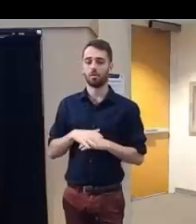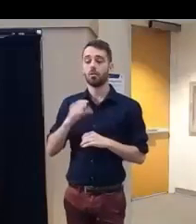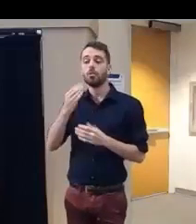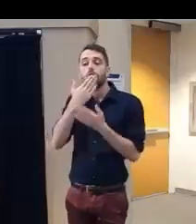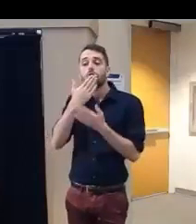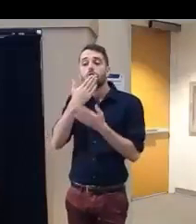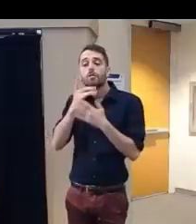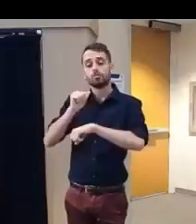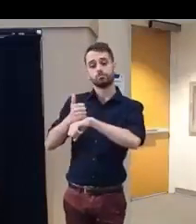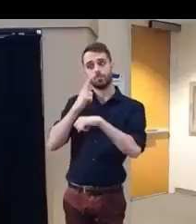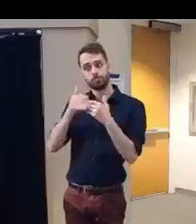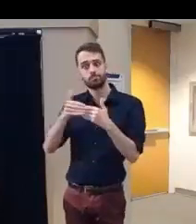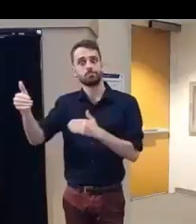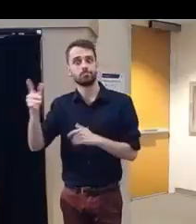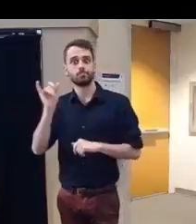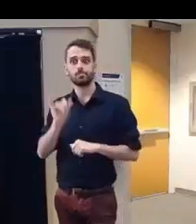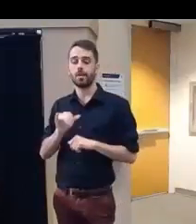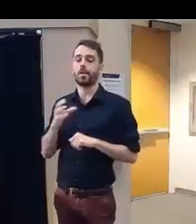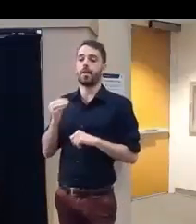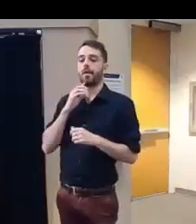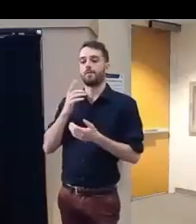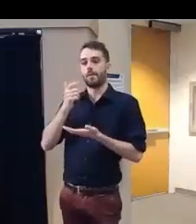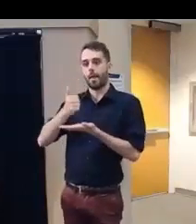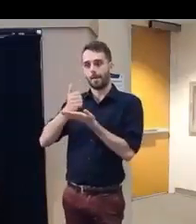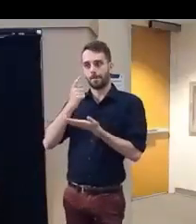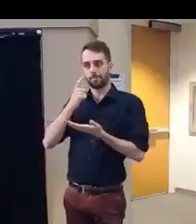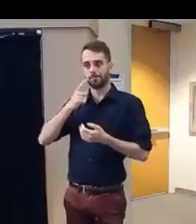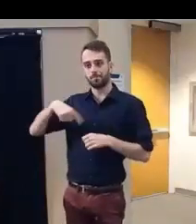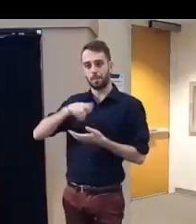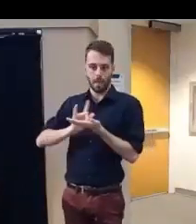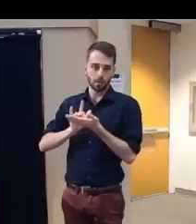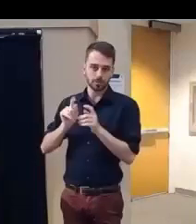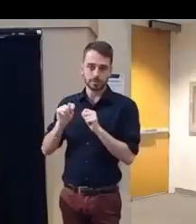the patient to help the medical team out in in working with the with the patient effectively